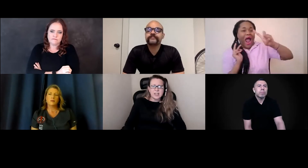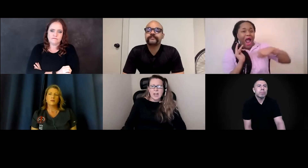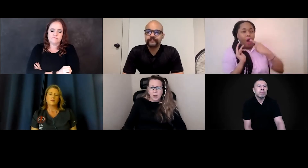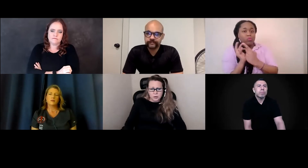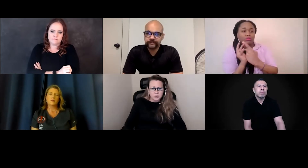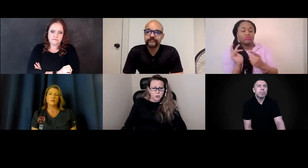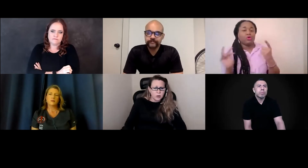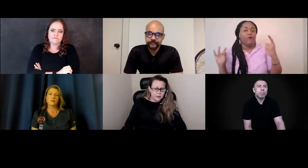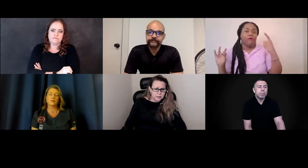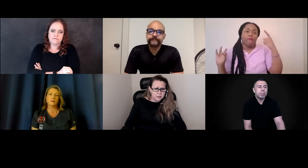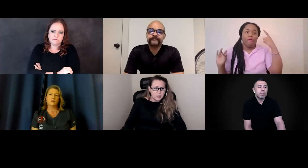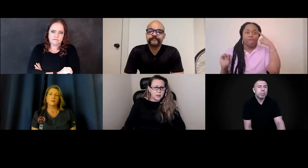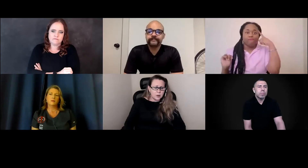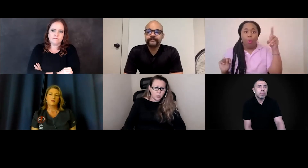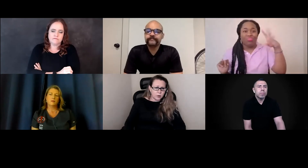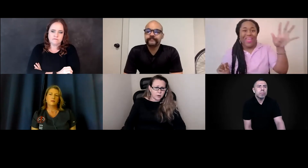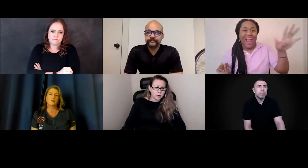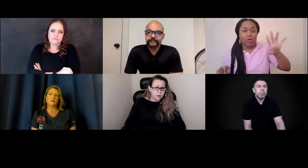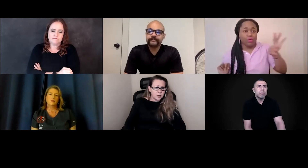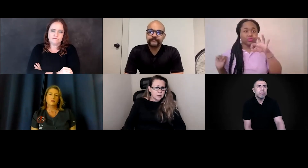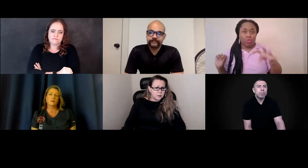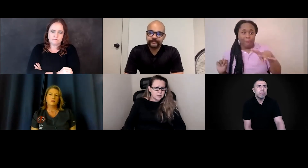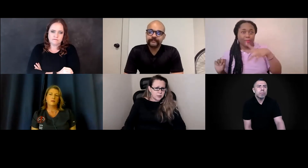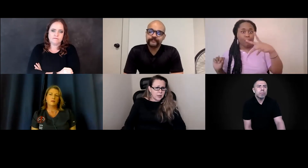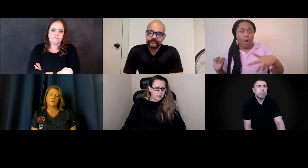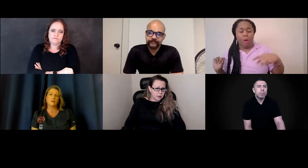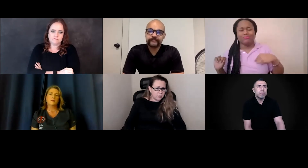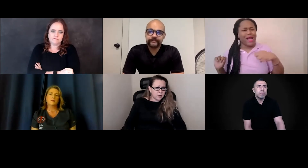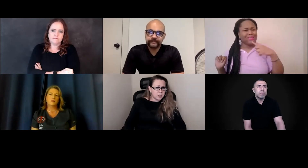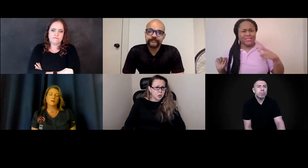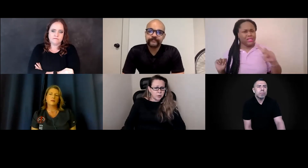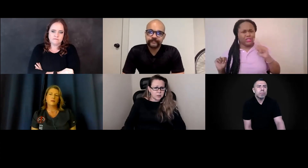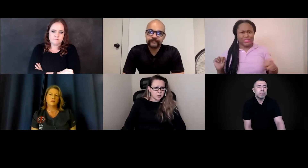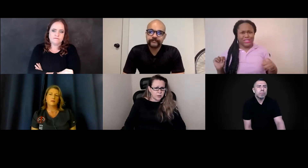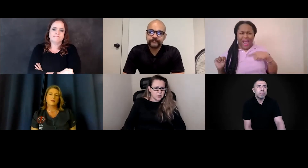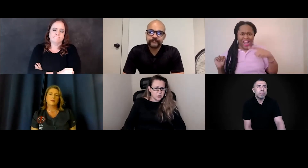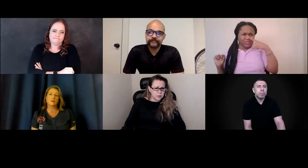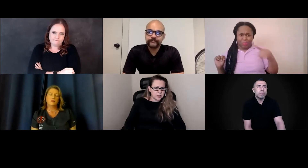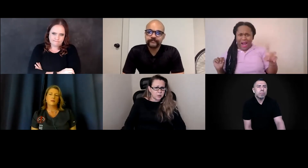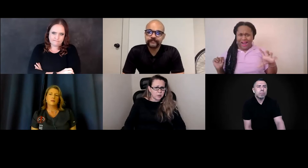hours or credits in order to get their interpreting certification. And to get to that program.